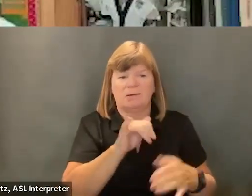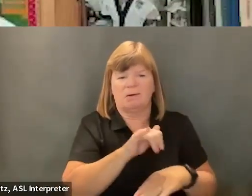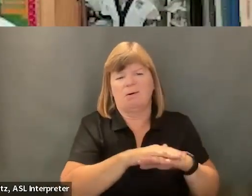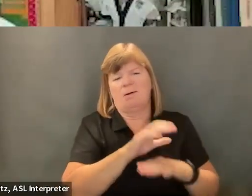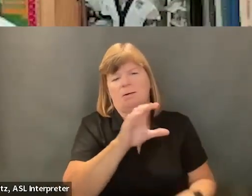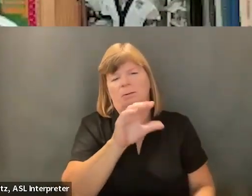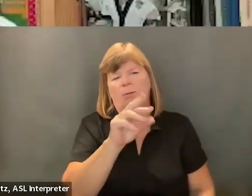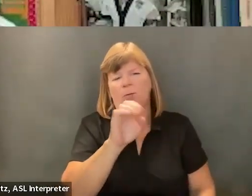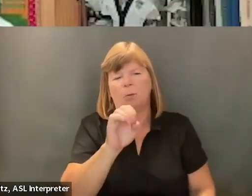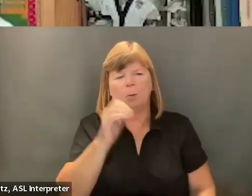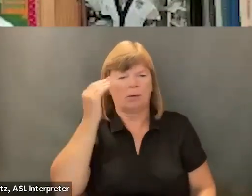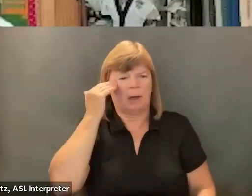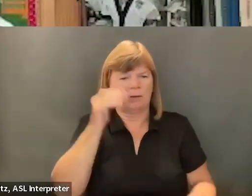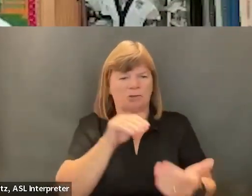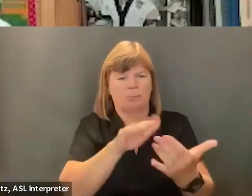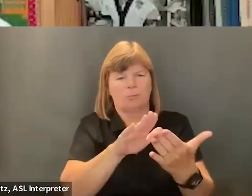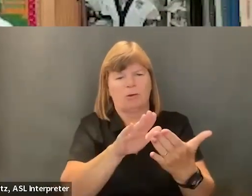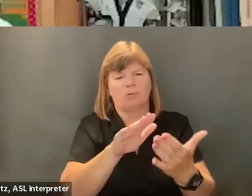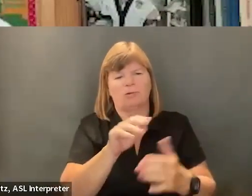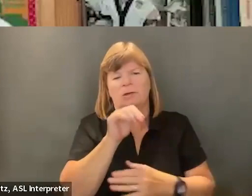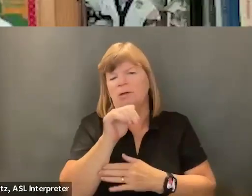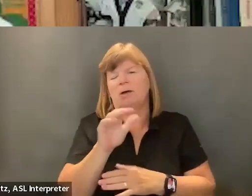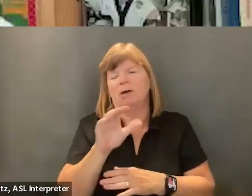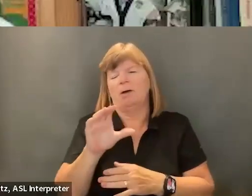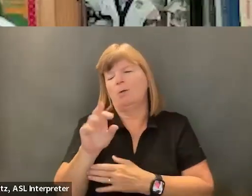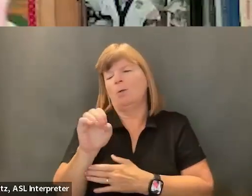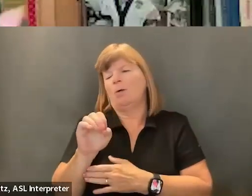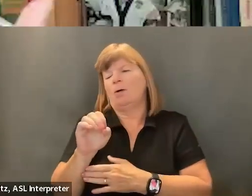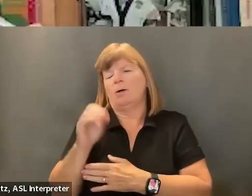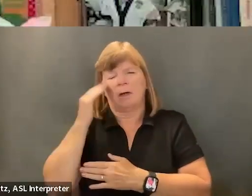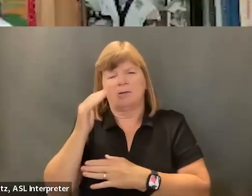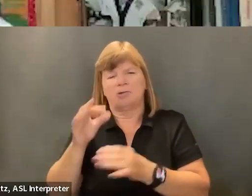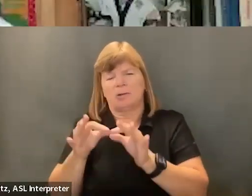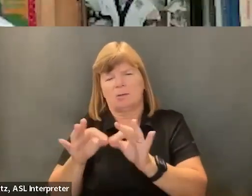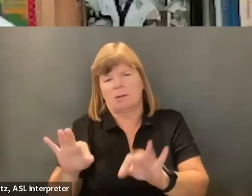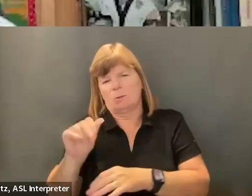approach it's not on core knowledge language arts per se but it's on the core knowledge sequence